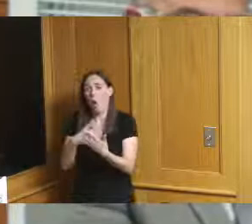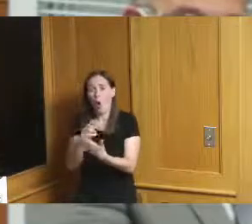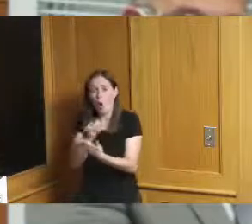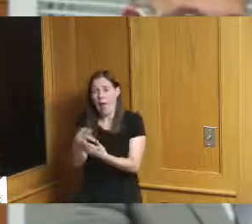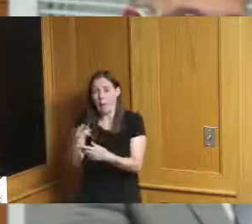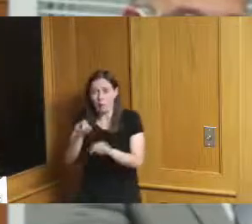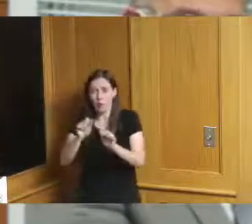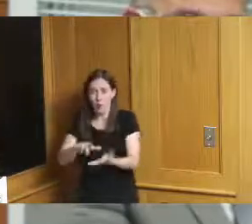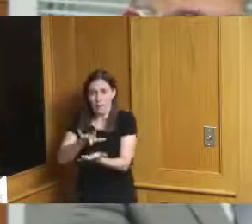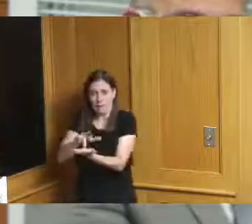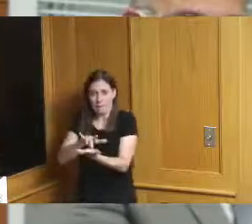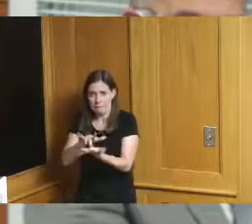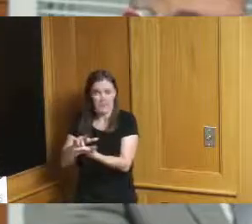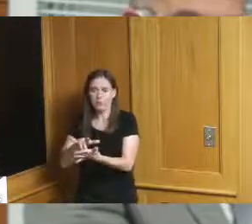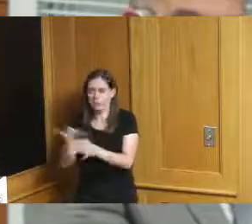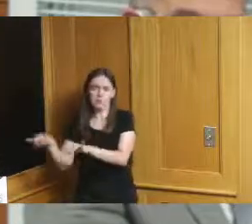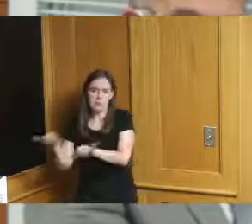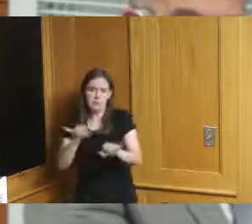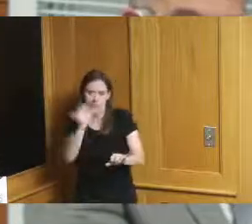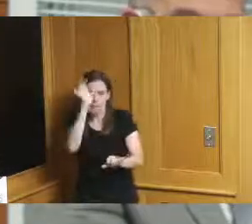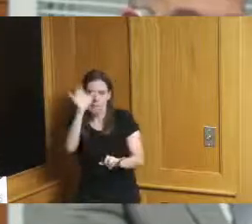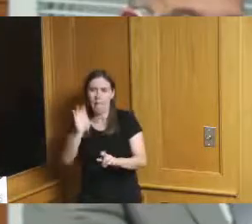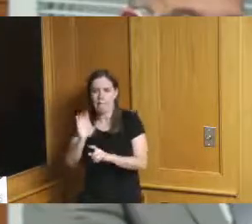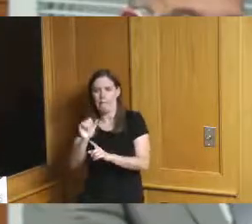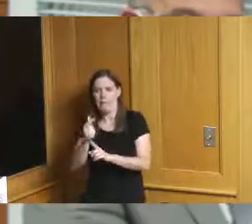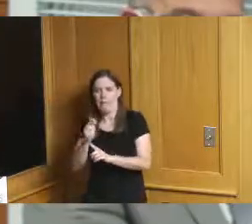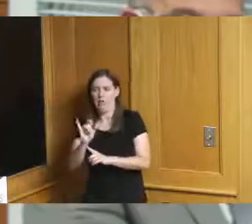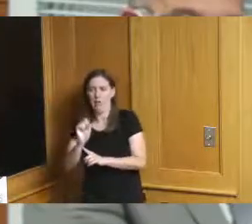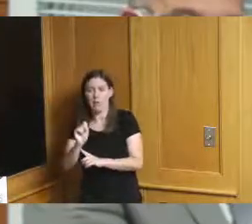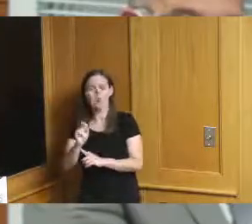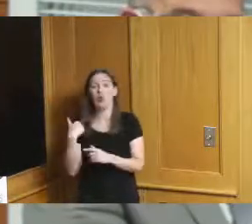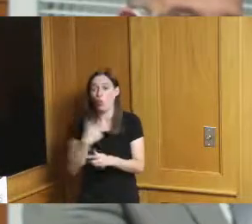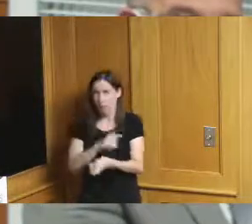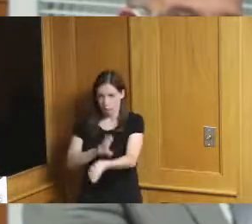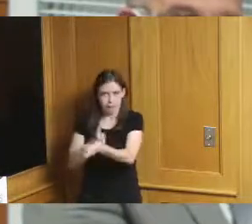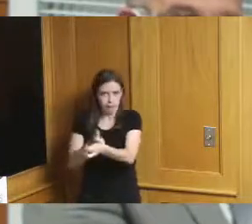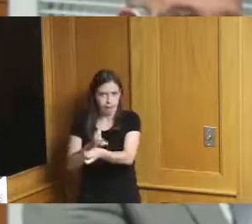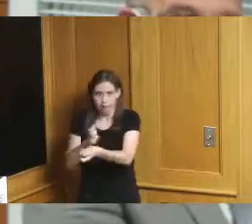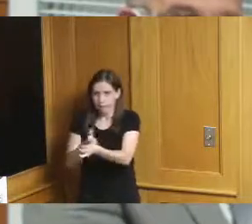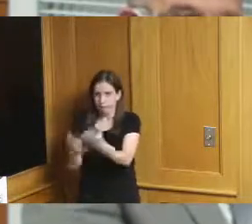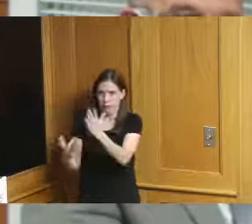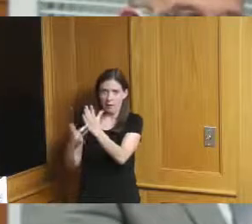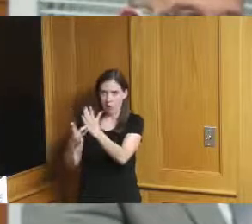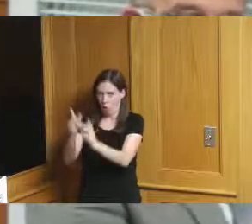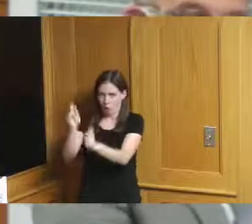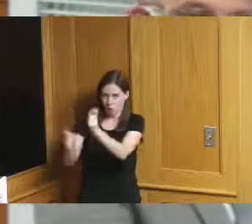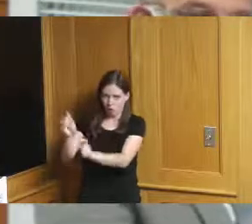smartphone right so we've been keeping up with technology so but there are areas where we need